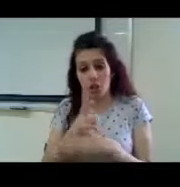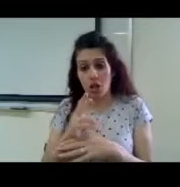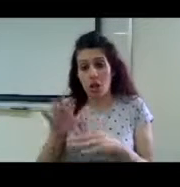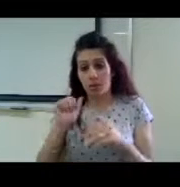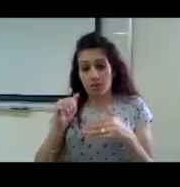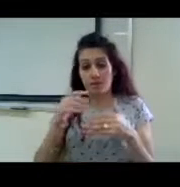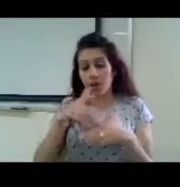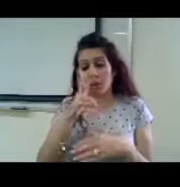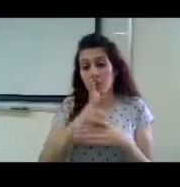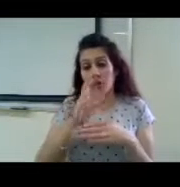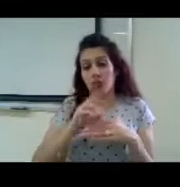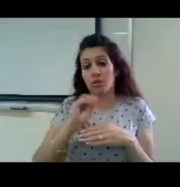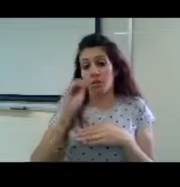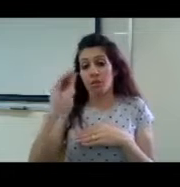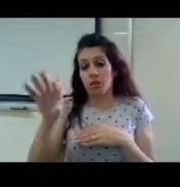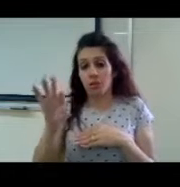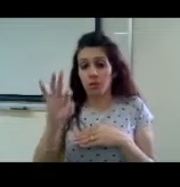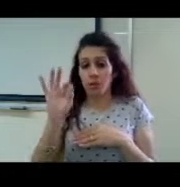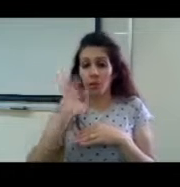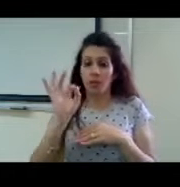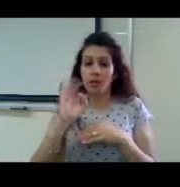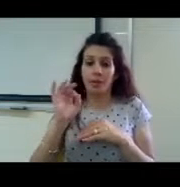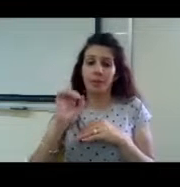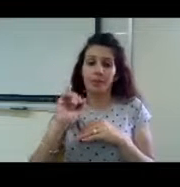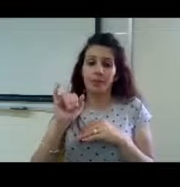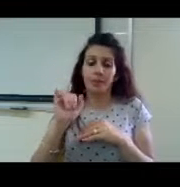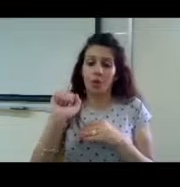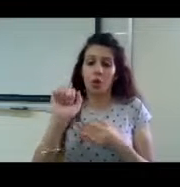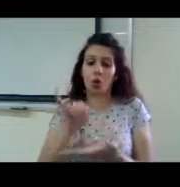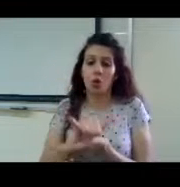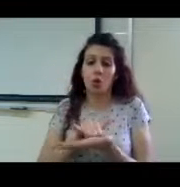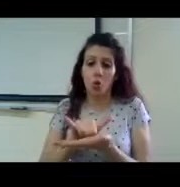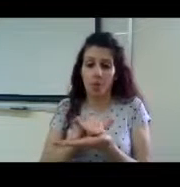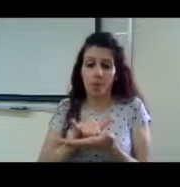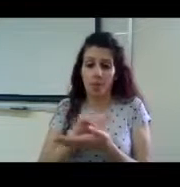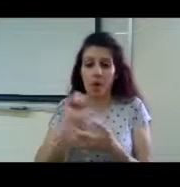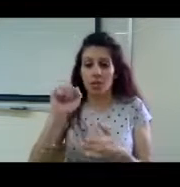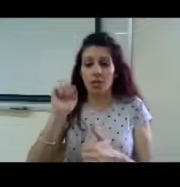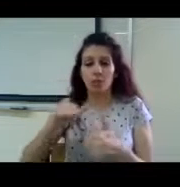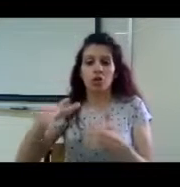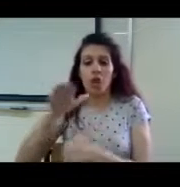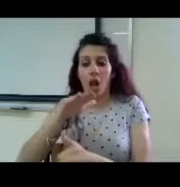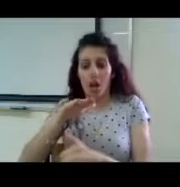test deal I now connect to another tube little medicine Anna woman from ma bath